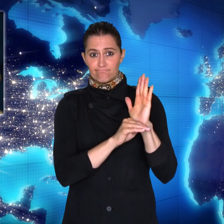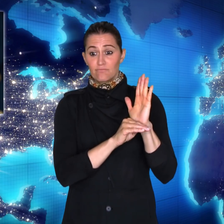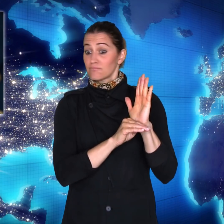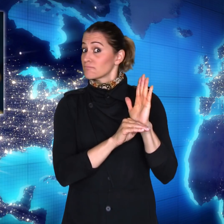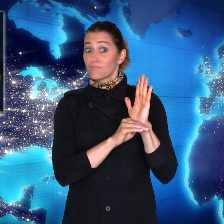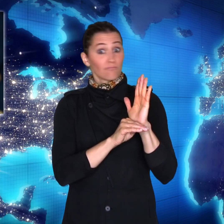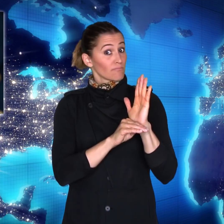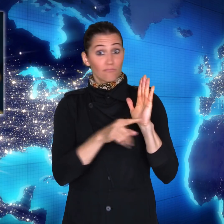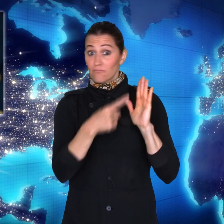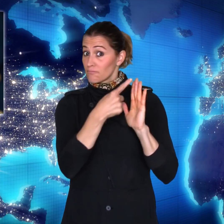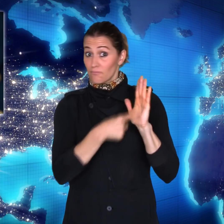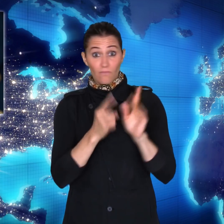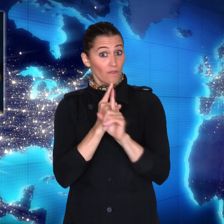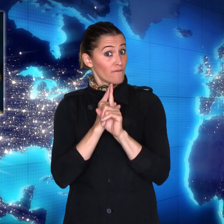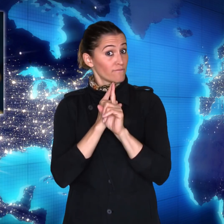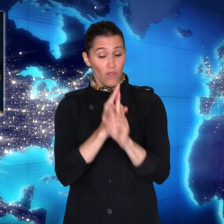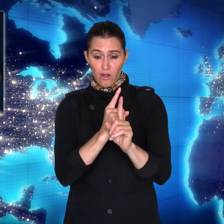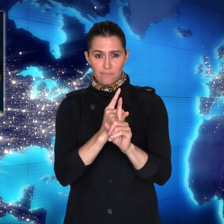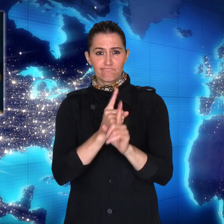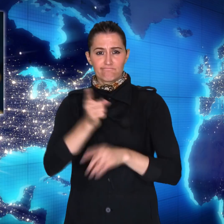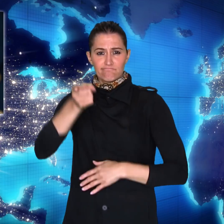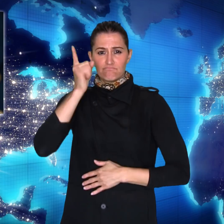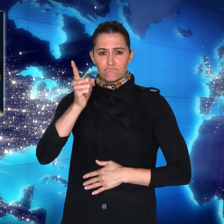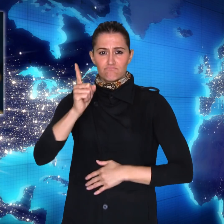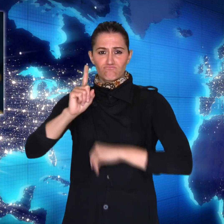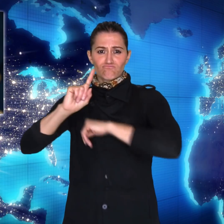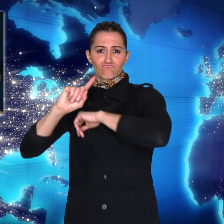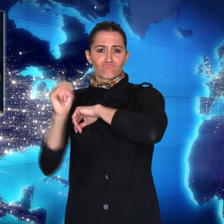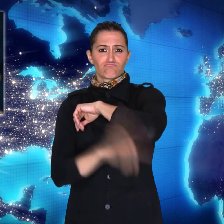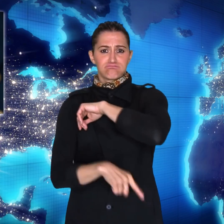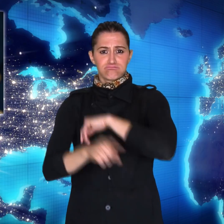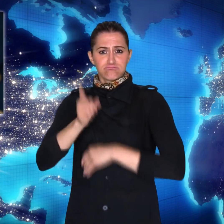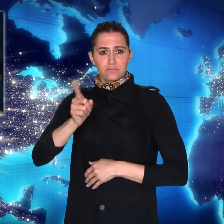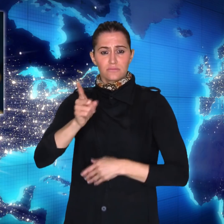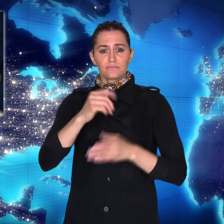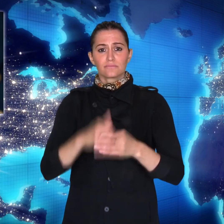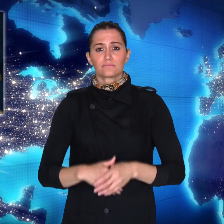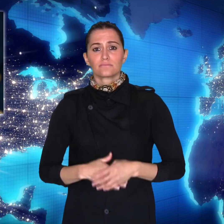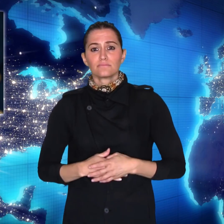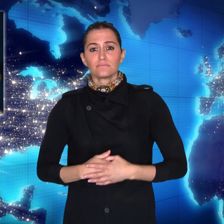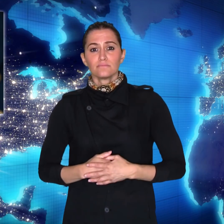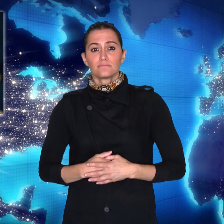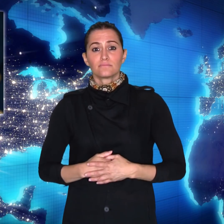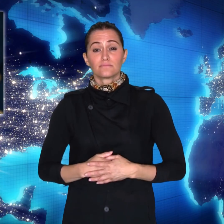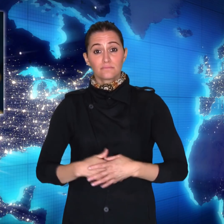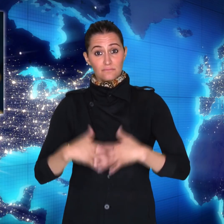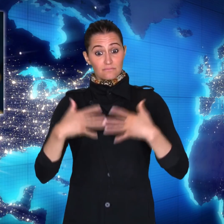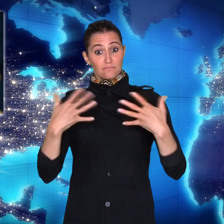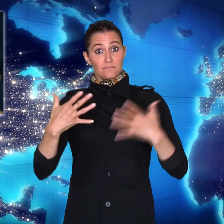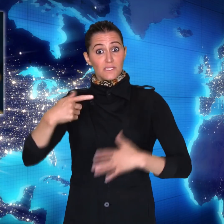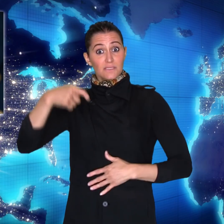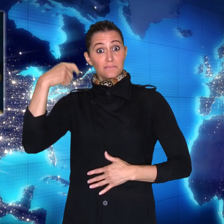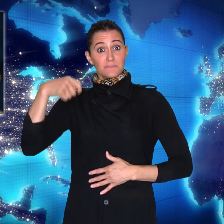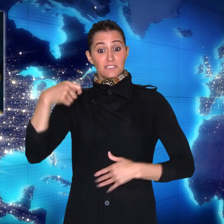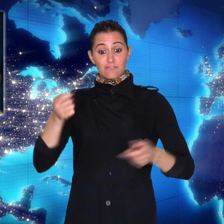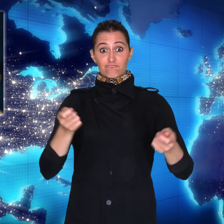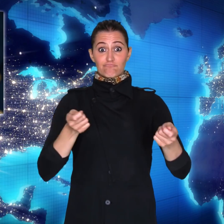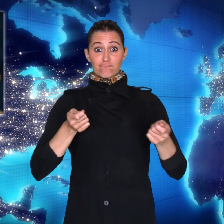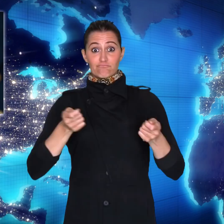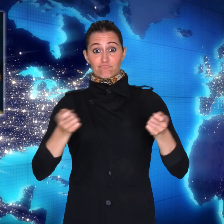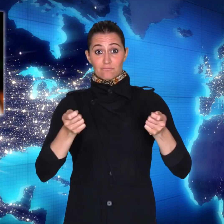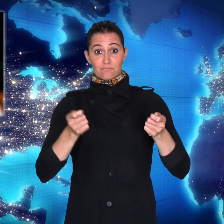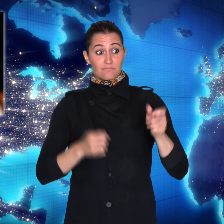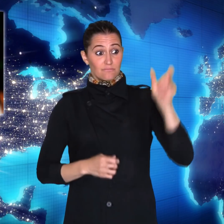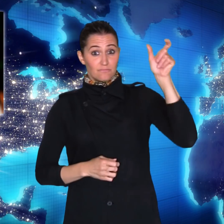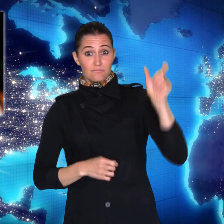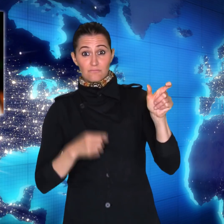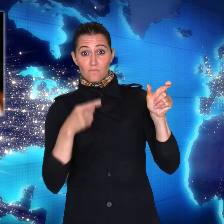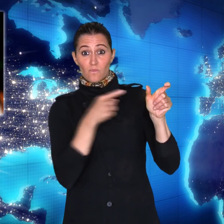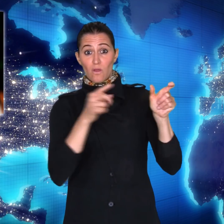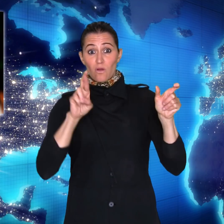Diaz-Canel will test the successor’s